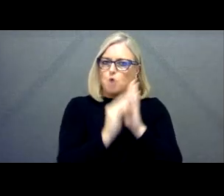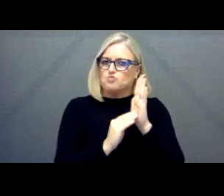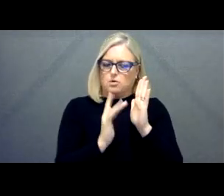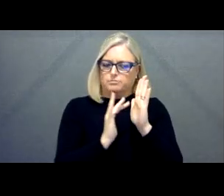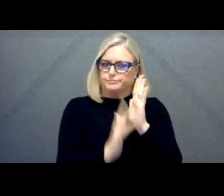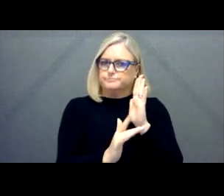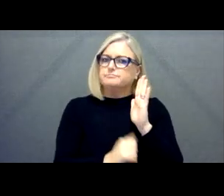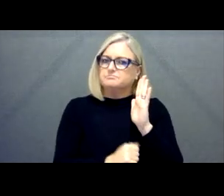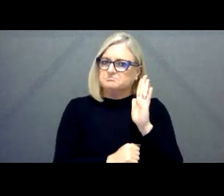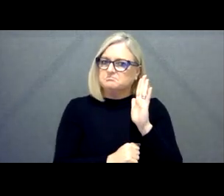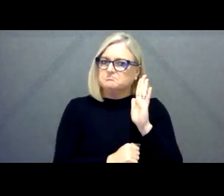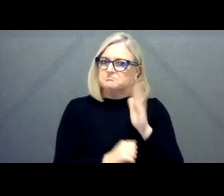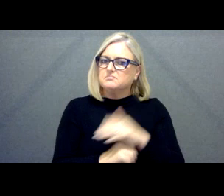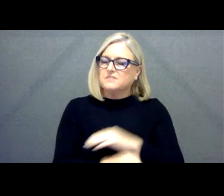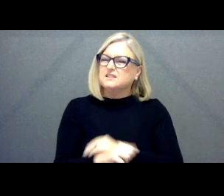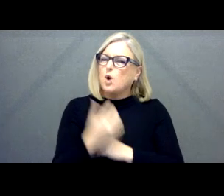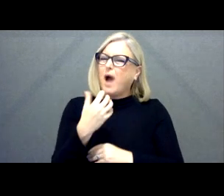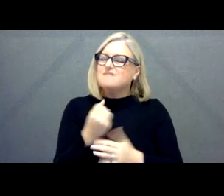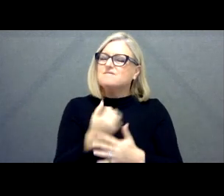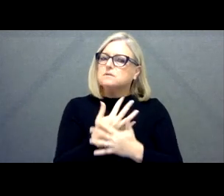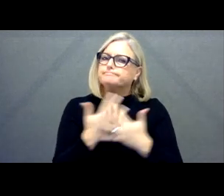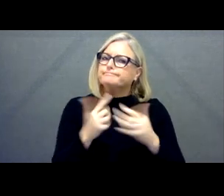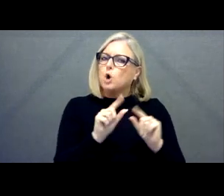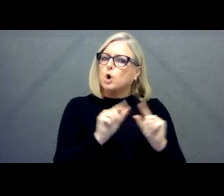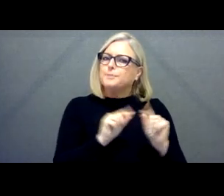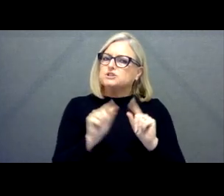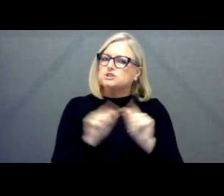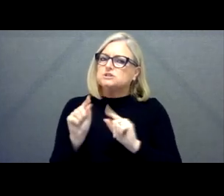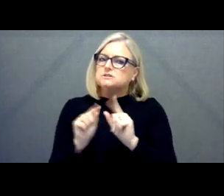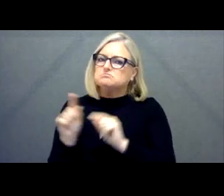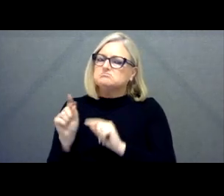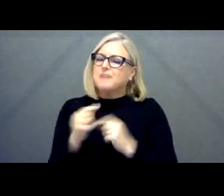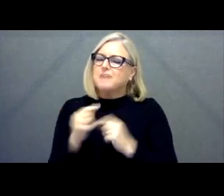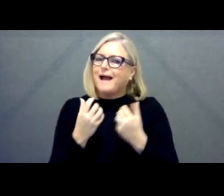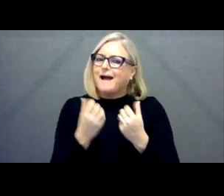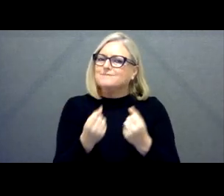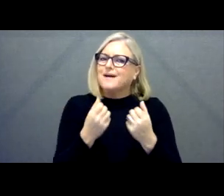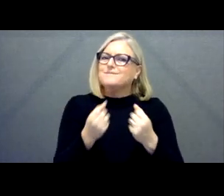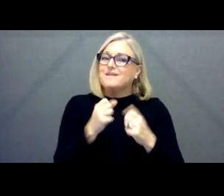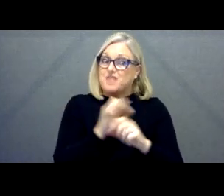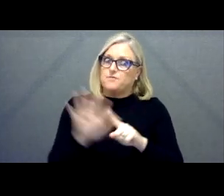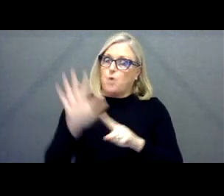options that are available um in all magistrates courts across Queensland and Children's Court um